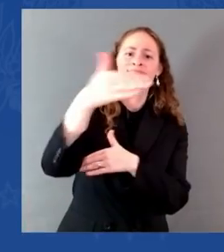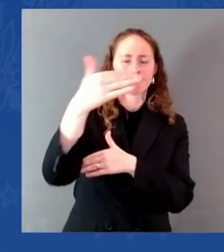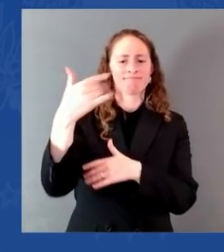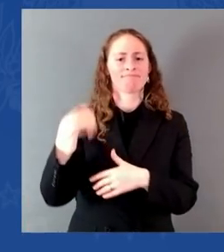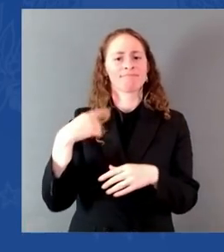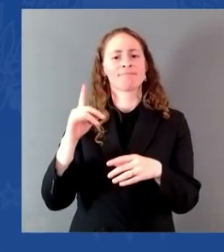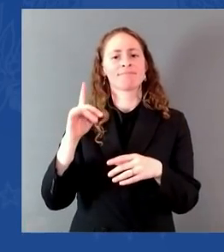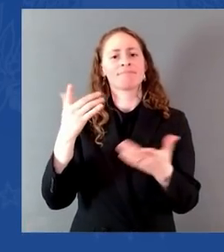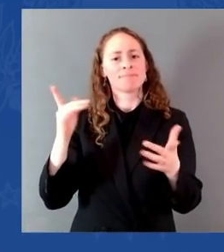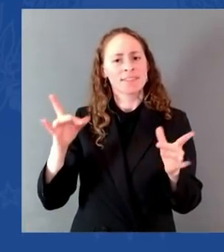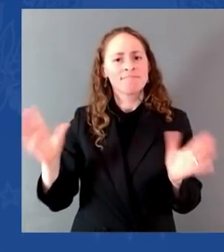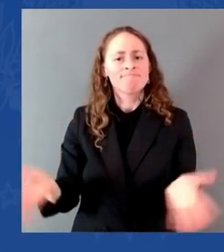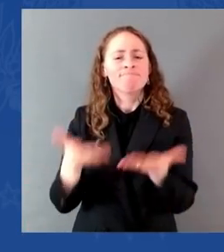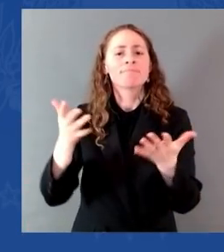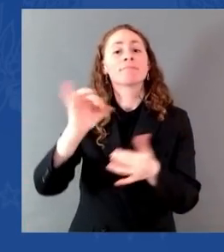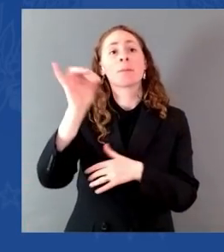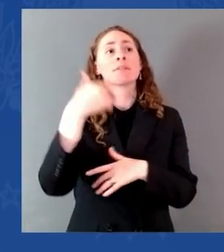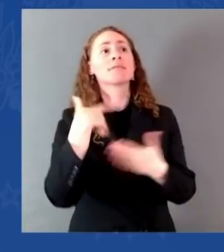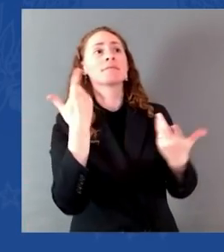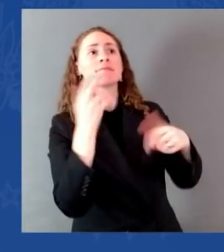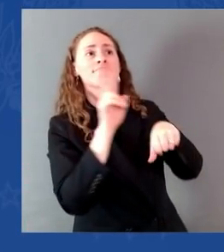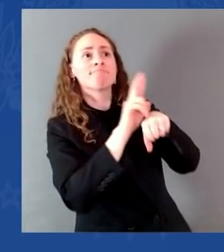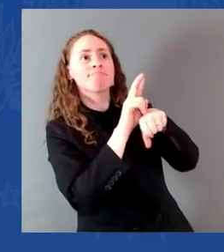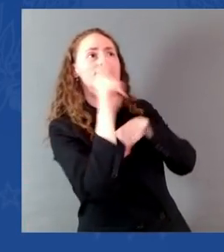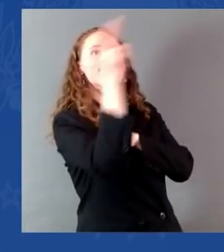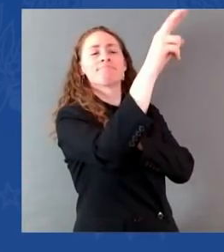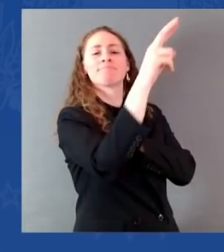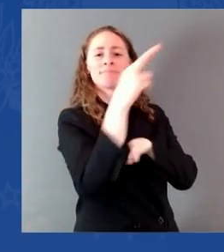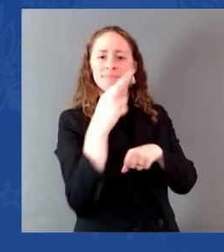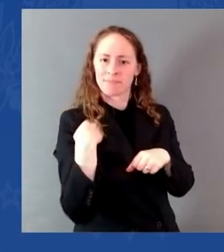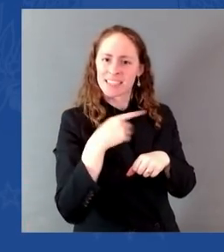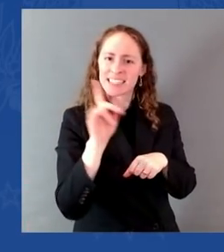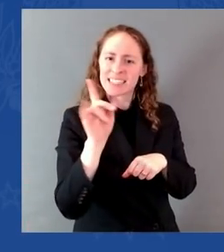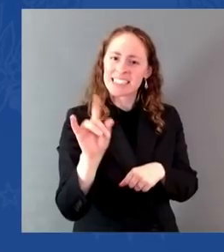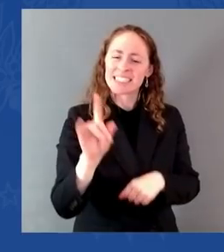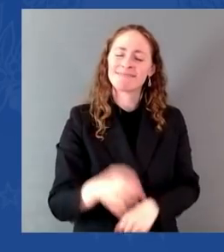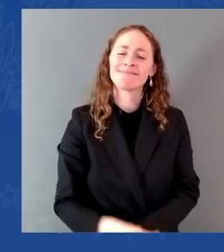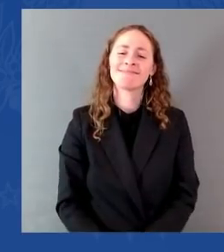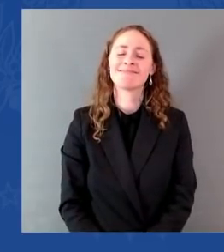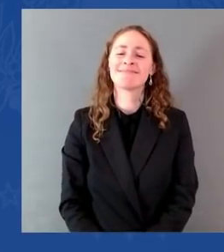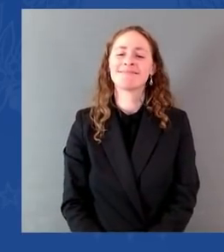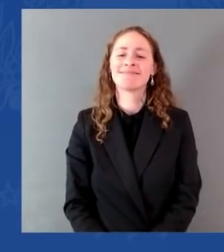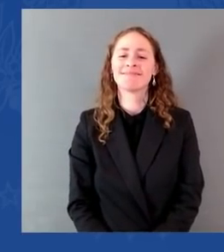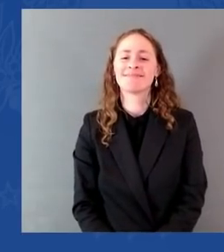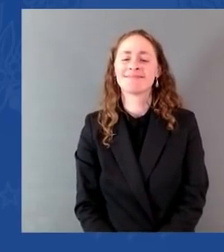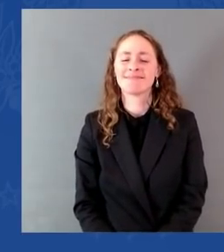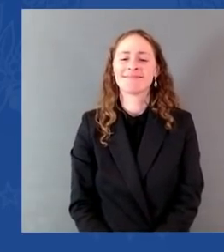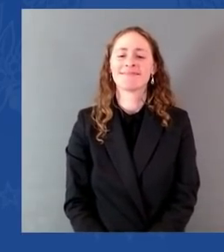that led to the creation of the Internet. But we know that China and the rest of the world are catching up